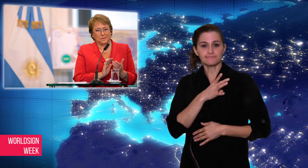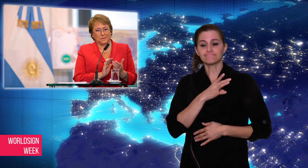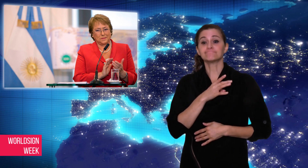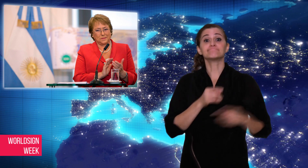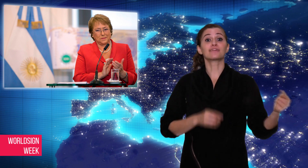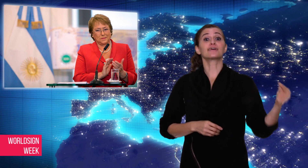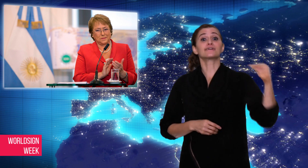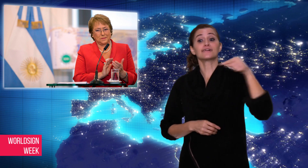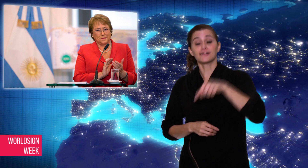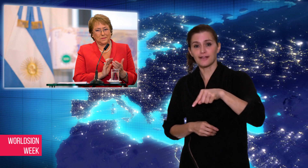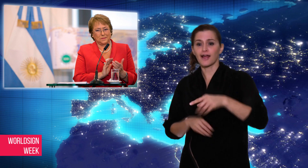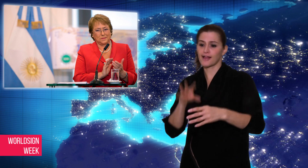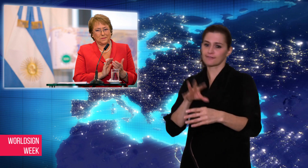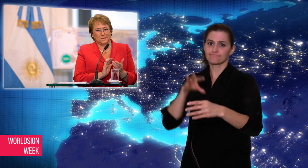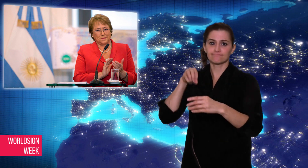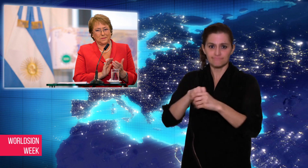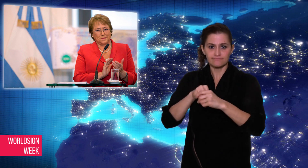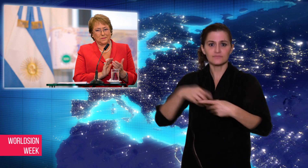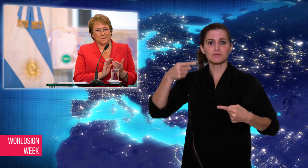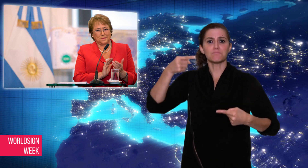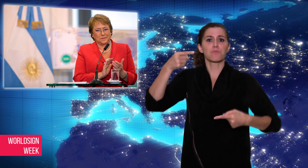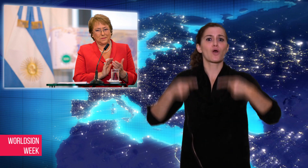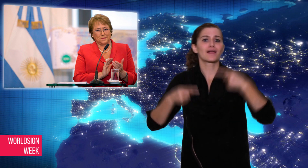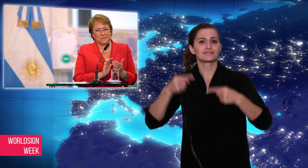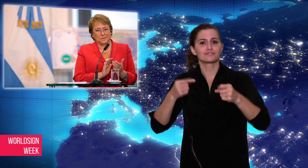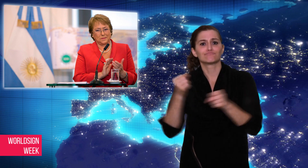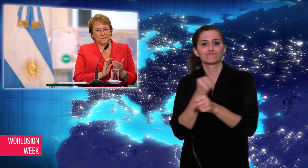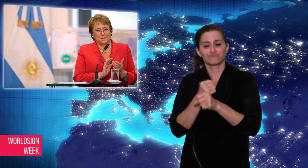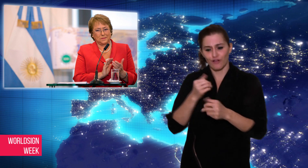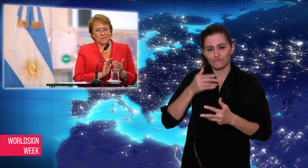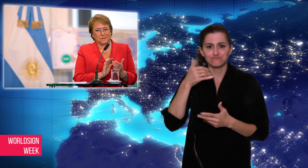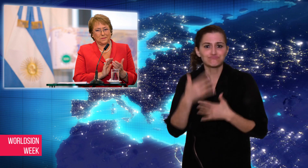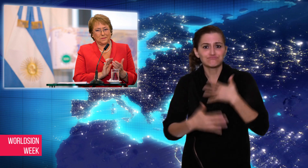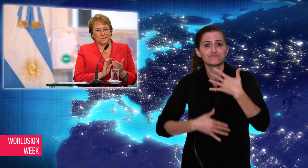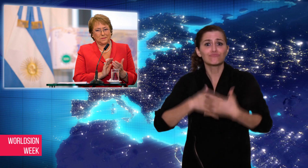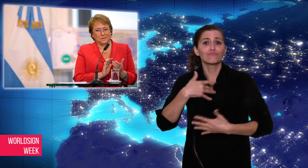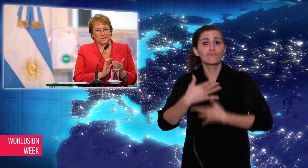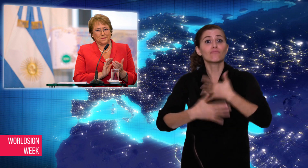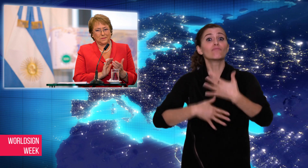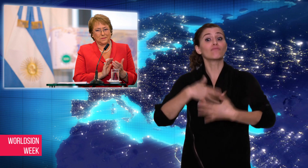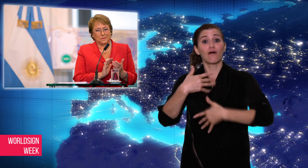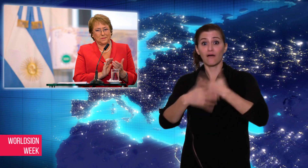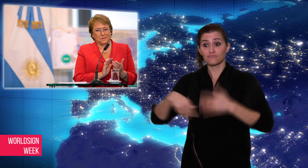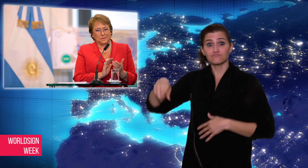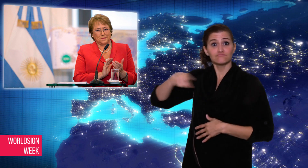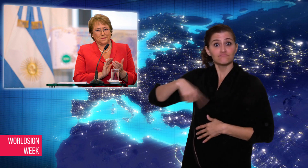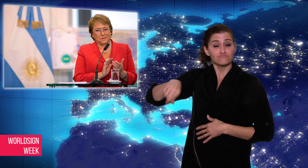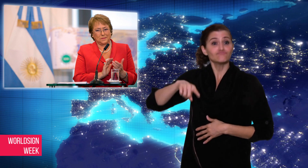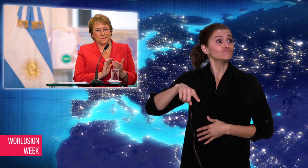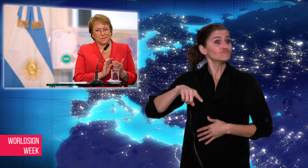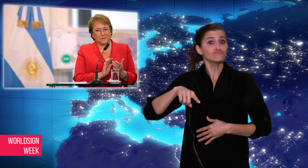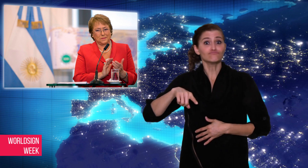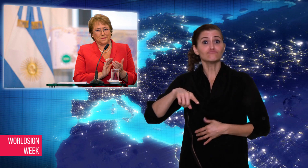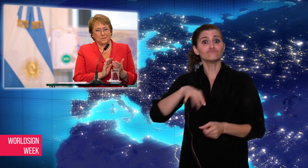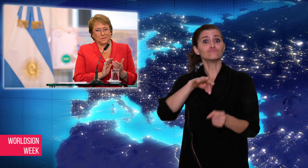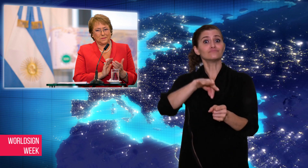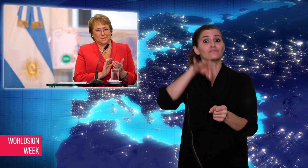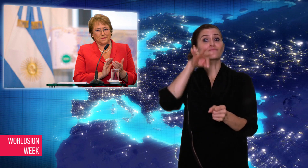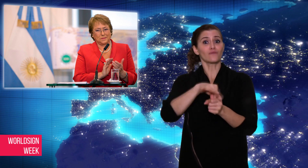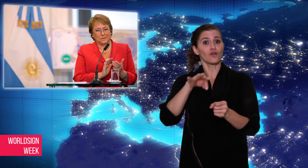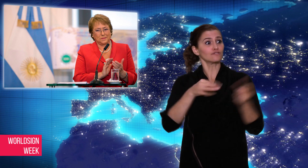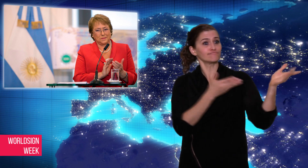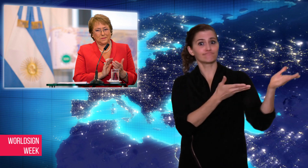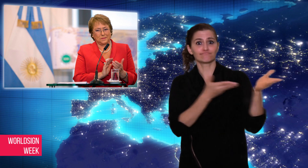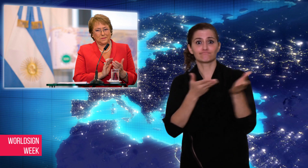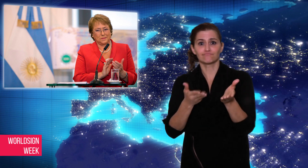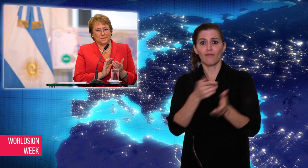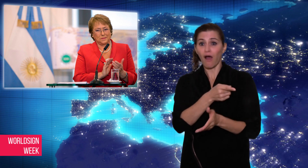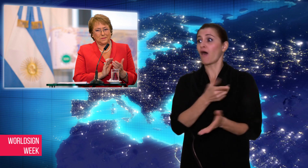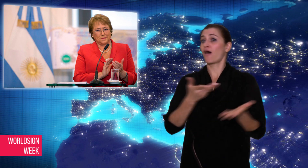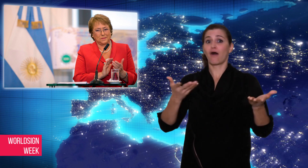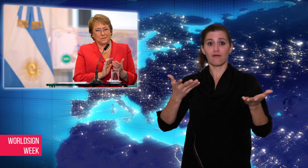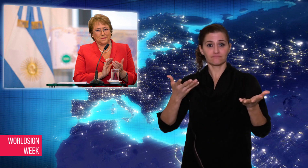female Chile defense minister and